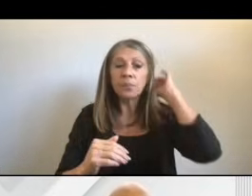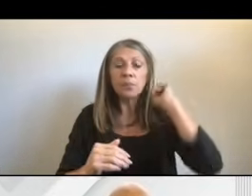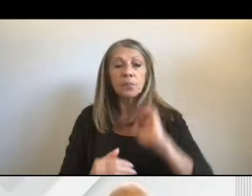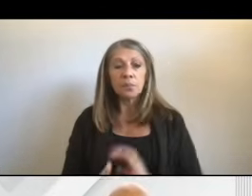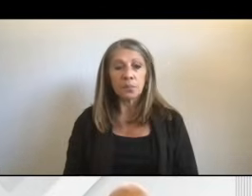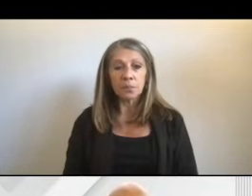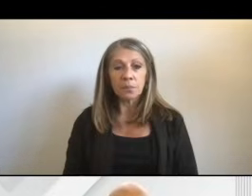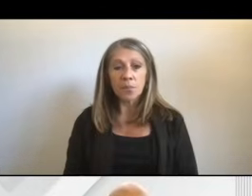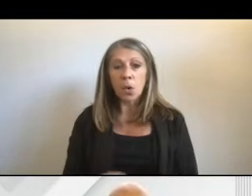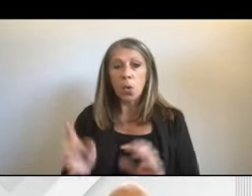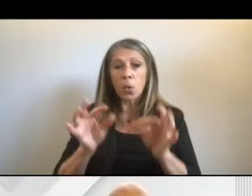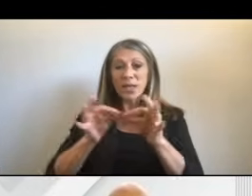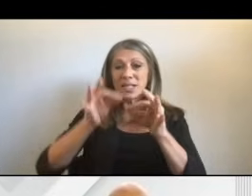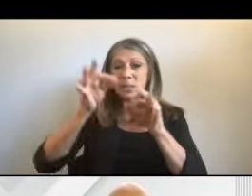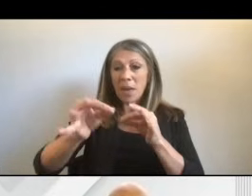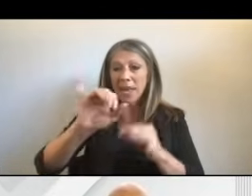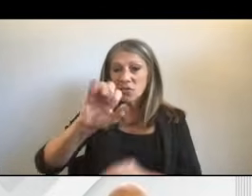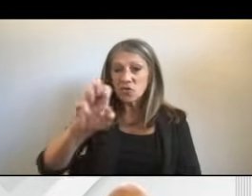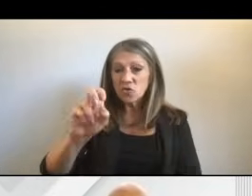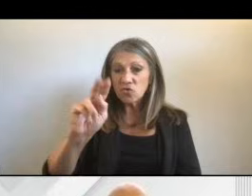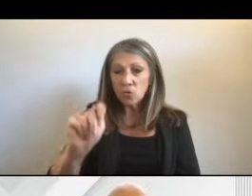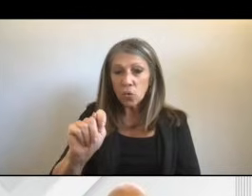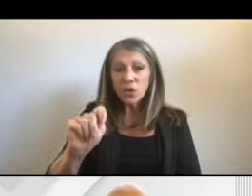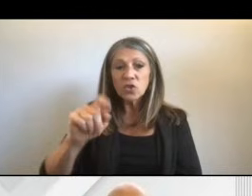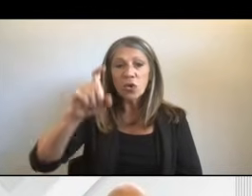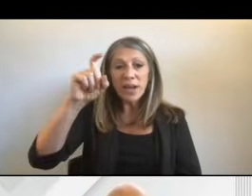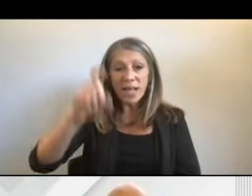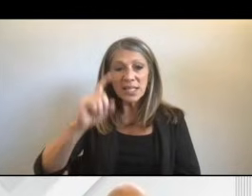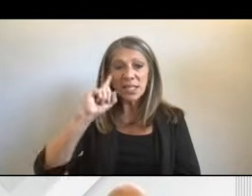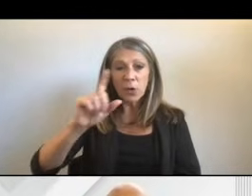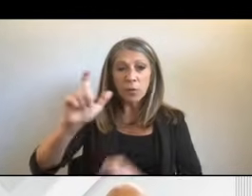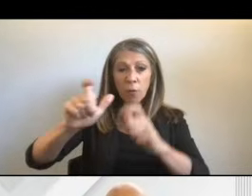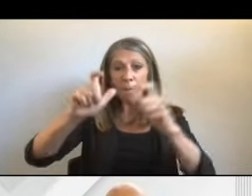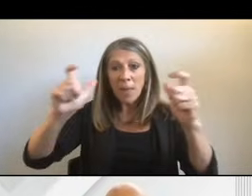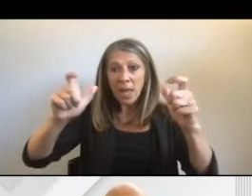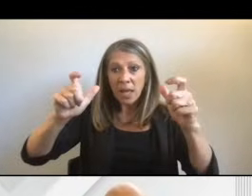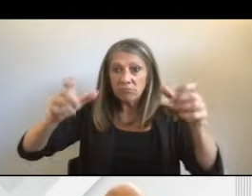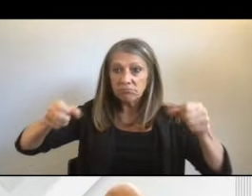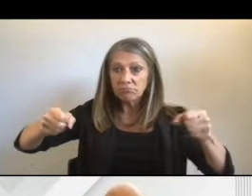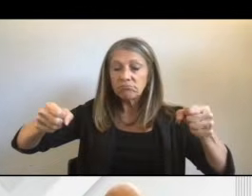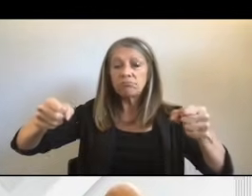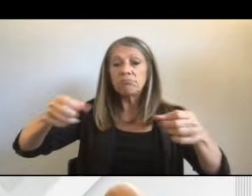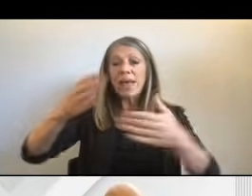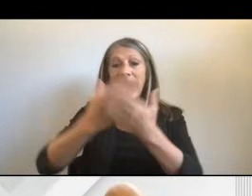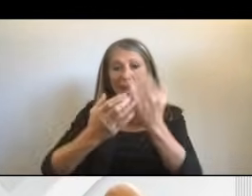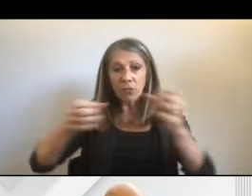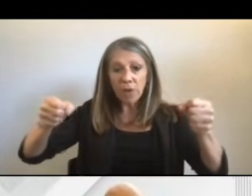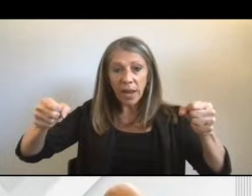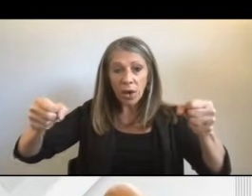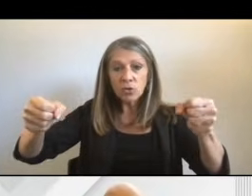Where expansion joints are necessary for large spans of handrails, the expansion joint cross